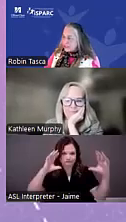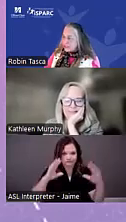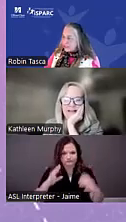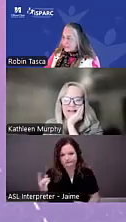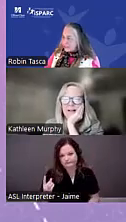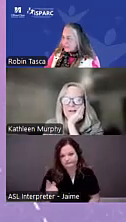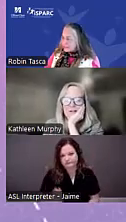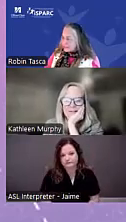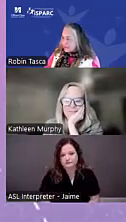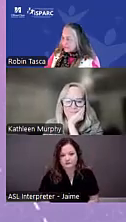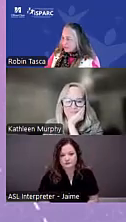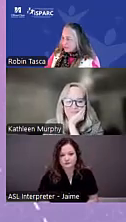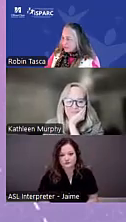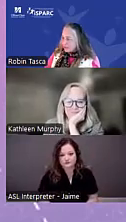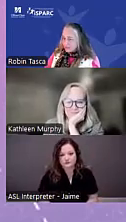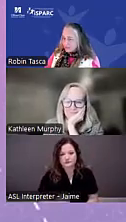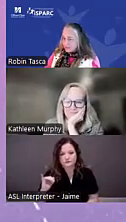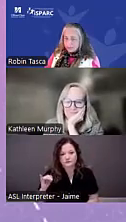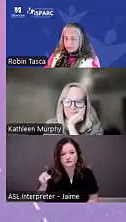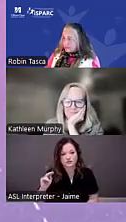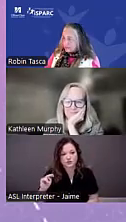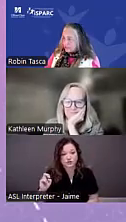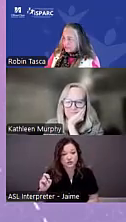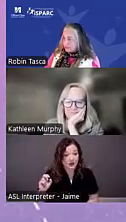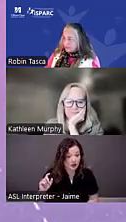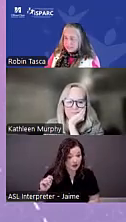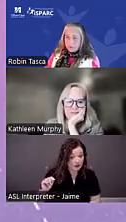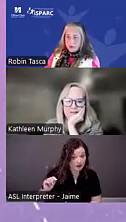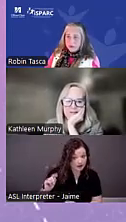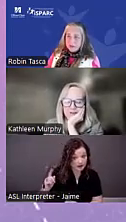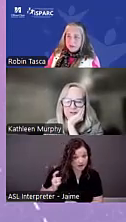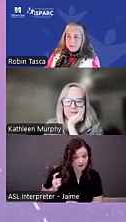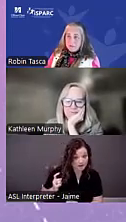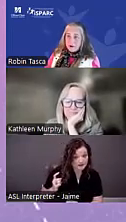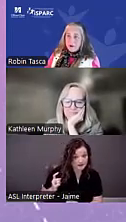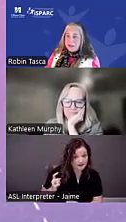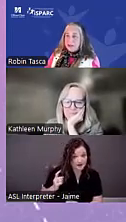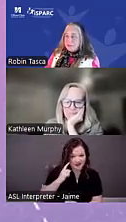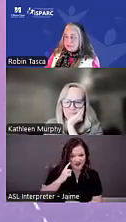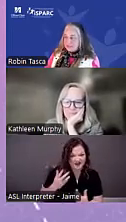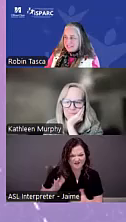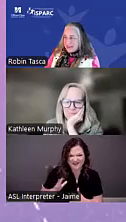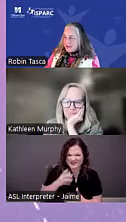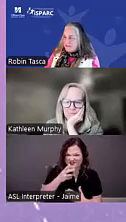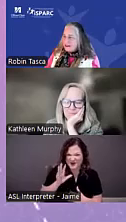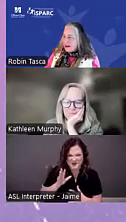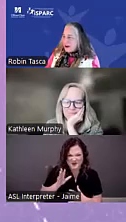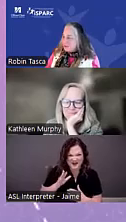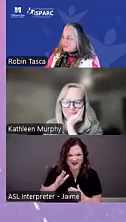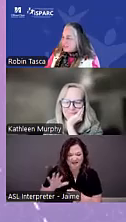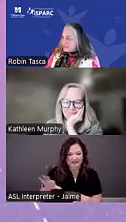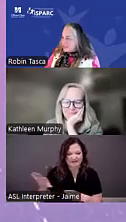And then Janet asked-- and I think I'm done after this question, because I don't want to go into other people's time.